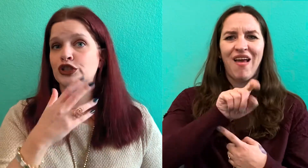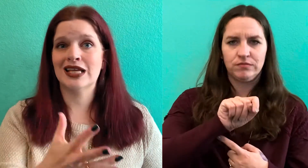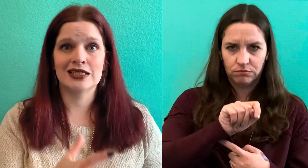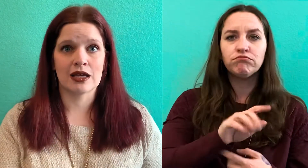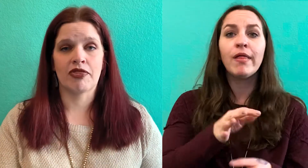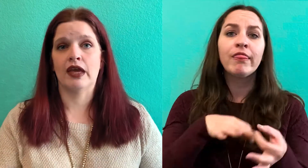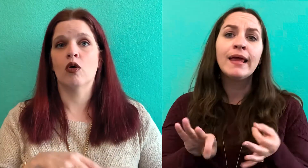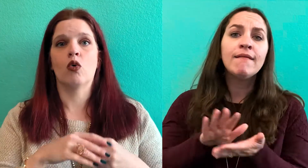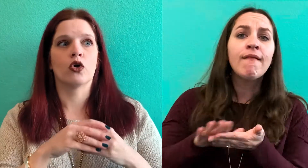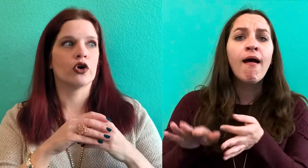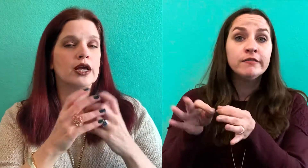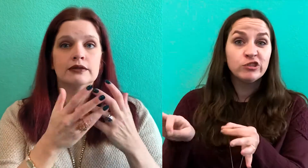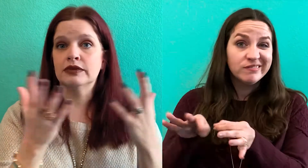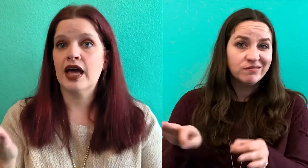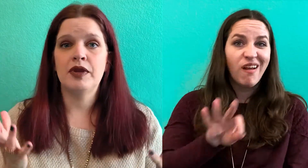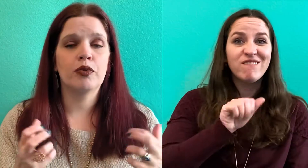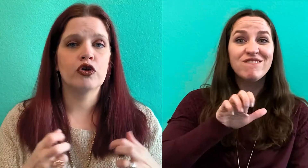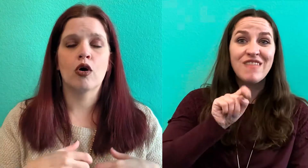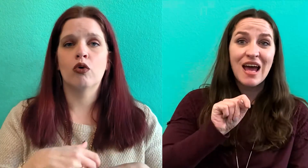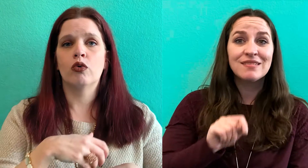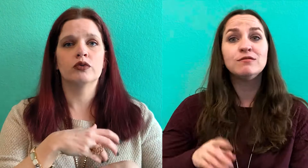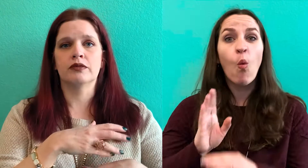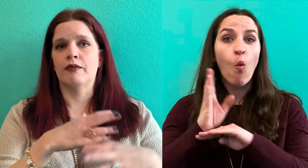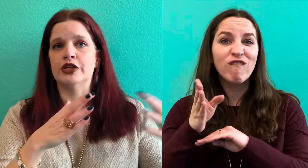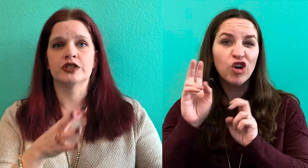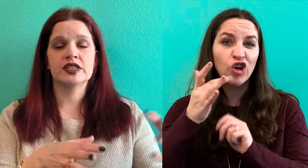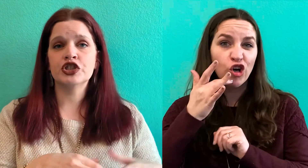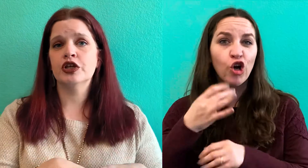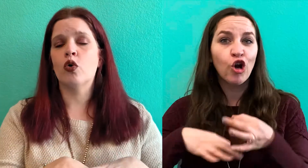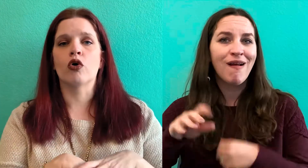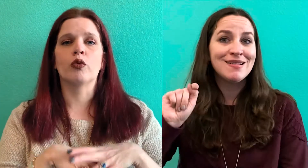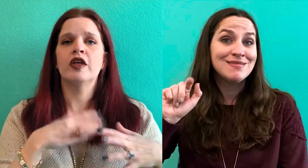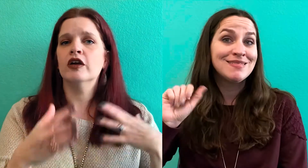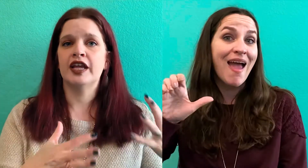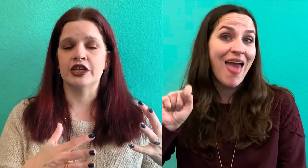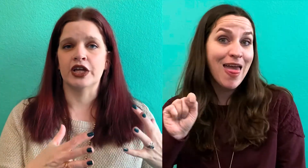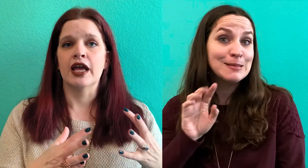say something, or let people know a major decision, or when they're engaging,